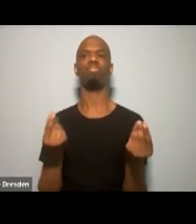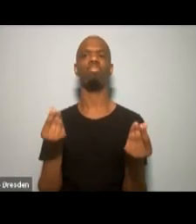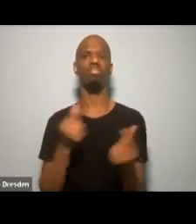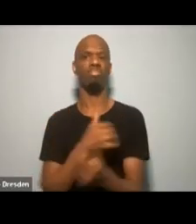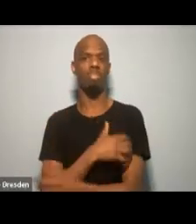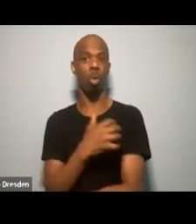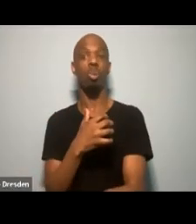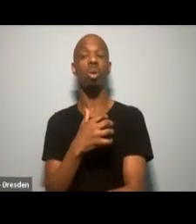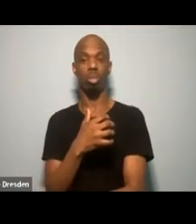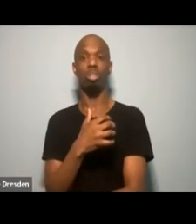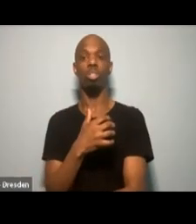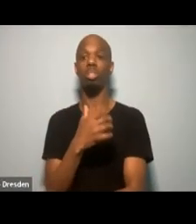Thank you very much.